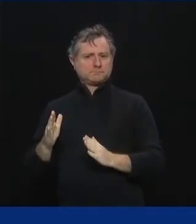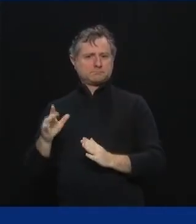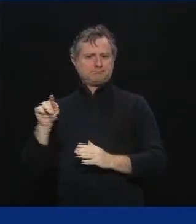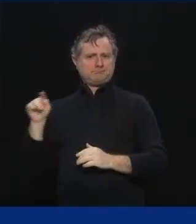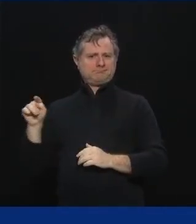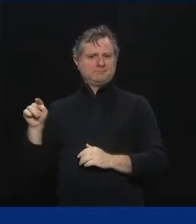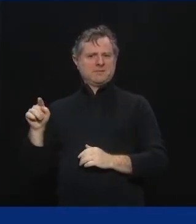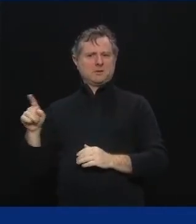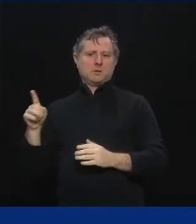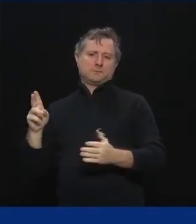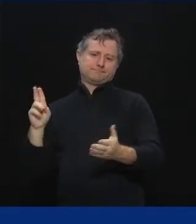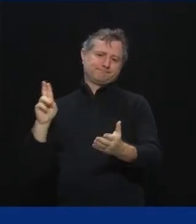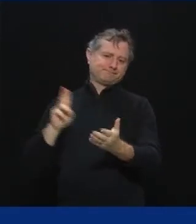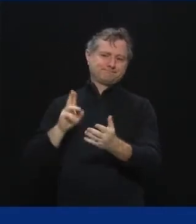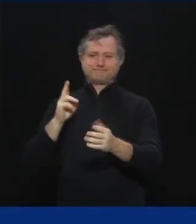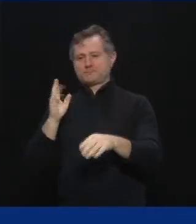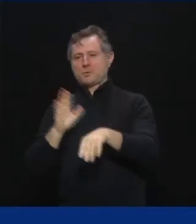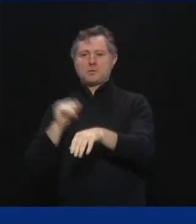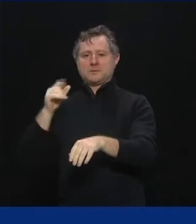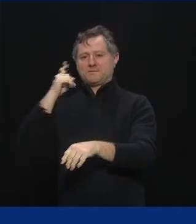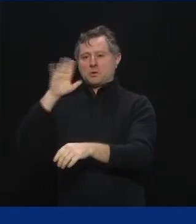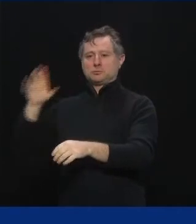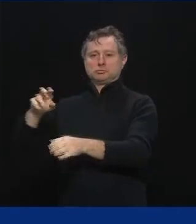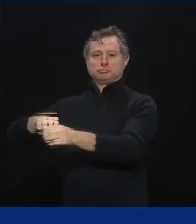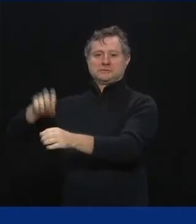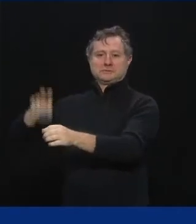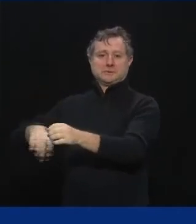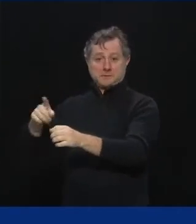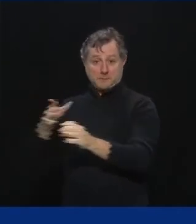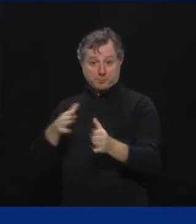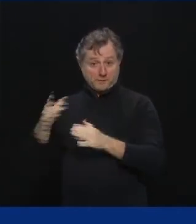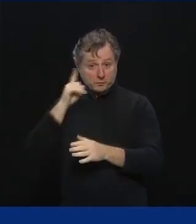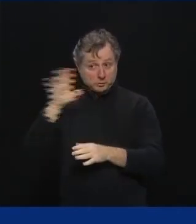ANALOGY TO DAVID DUKE, THE FORMER KICK -- LEADER -- CALLED